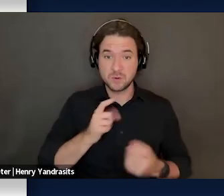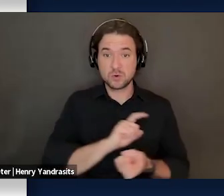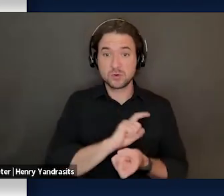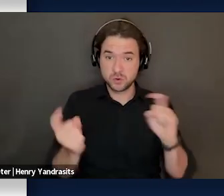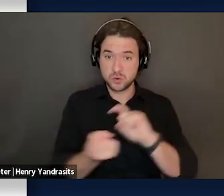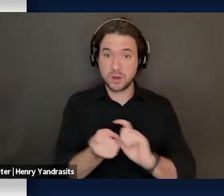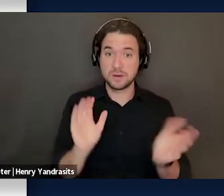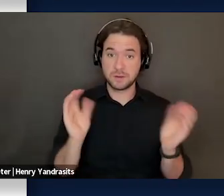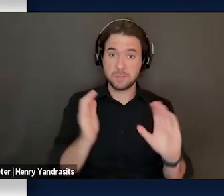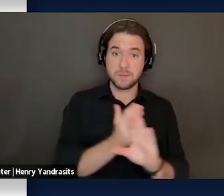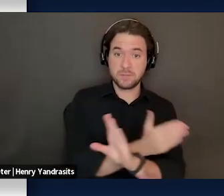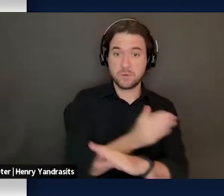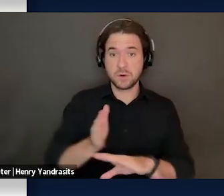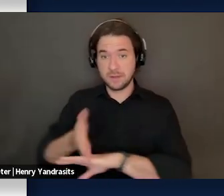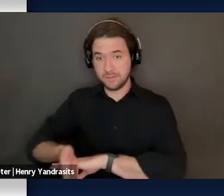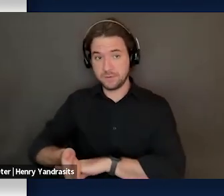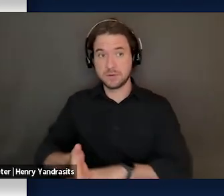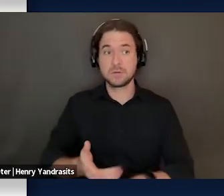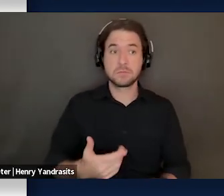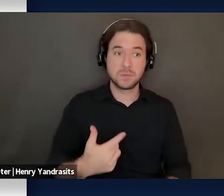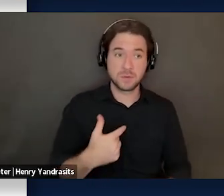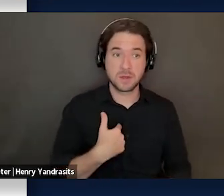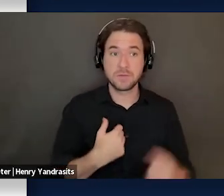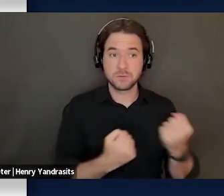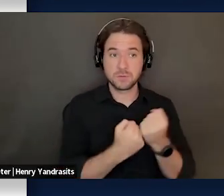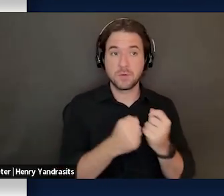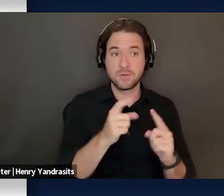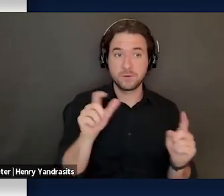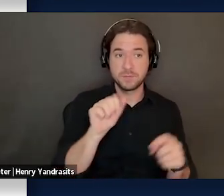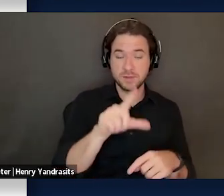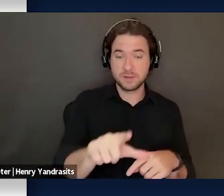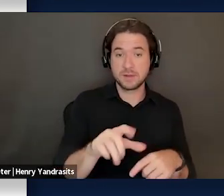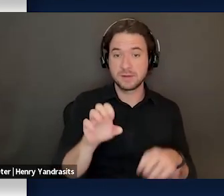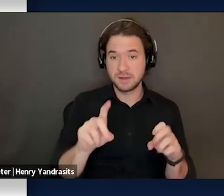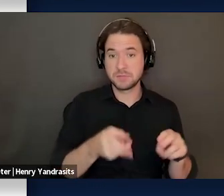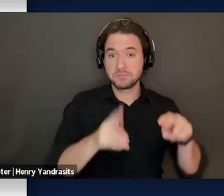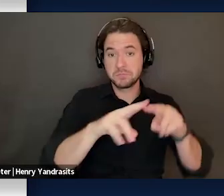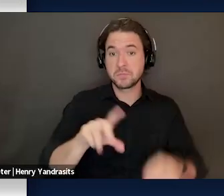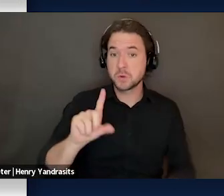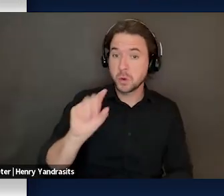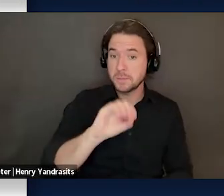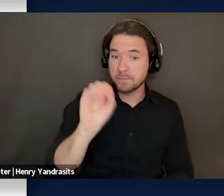And so we had a support from ASL Education. That actually went up, uh, nearly 20%.